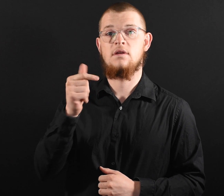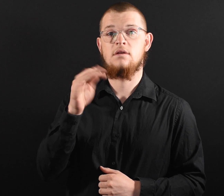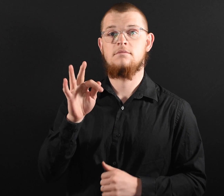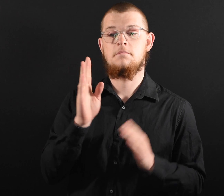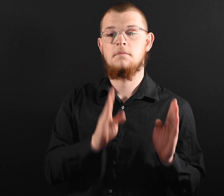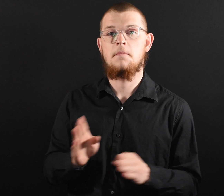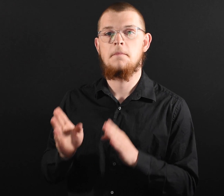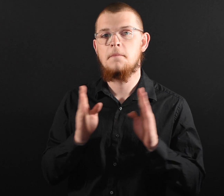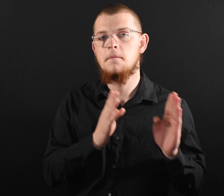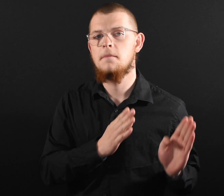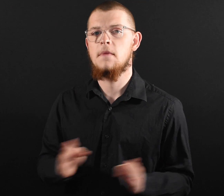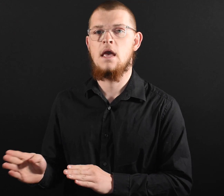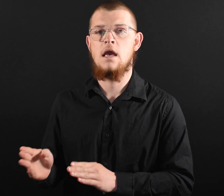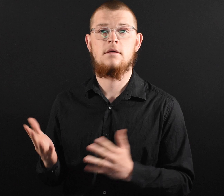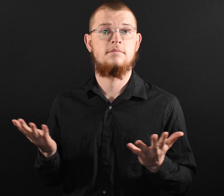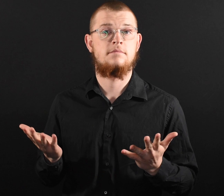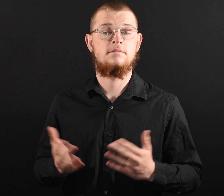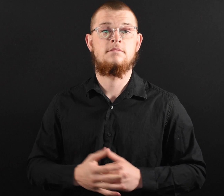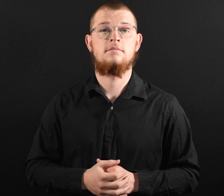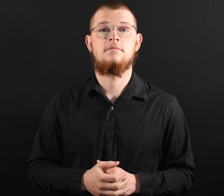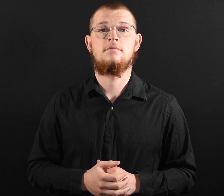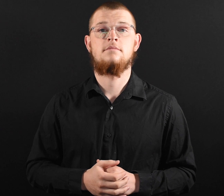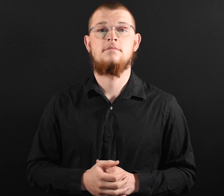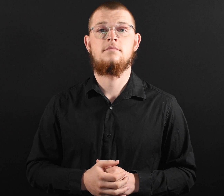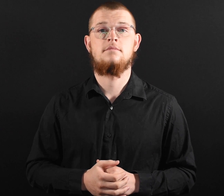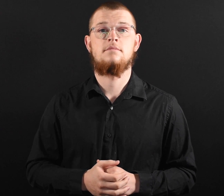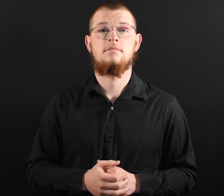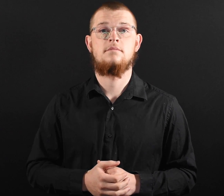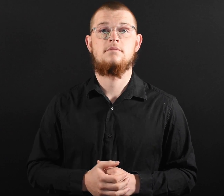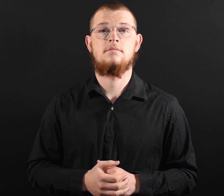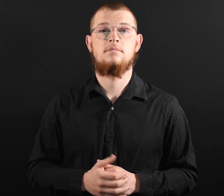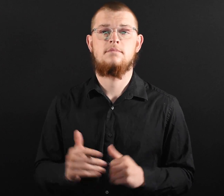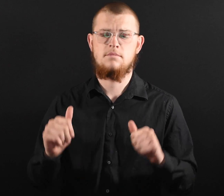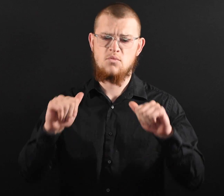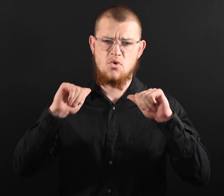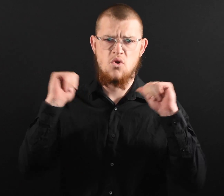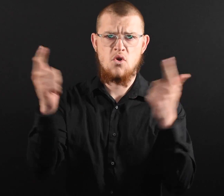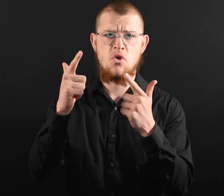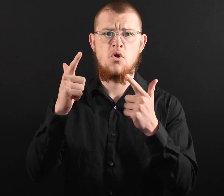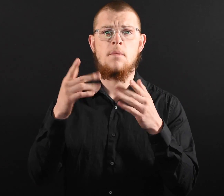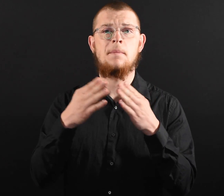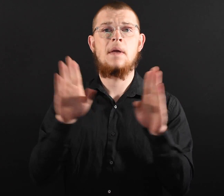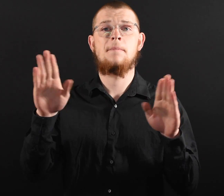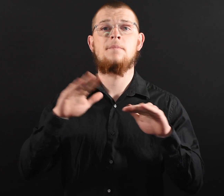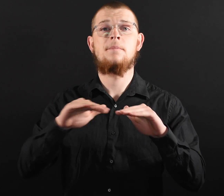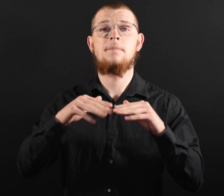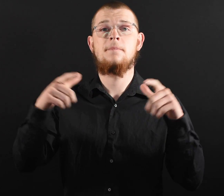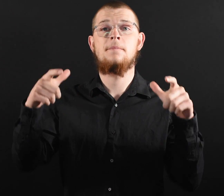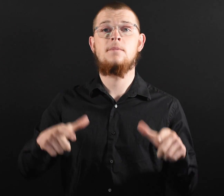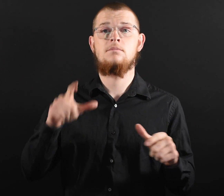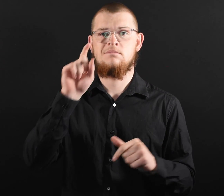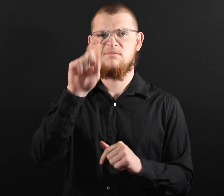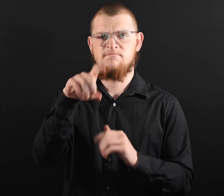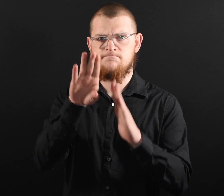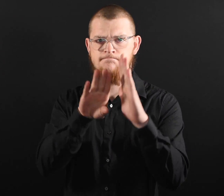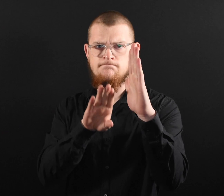COVID-19 Preparedness Plans All public pools must develop